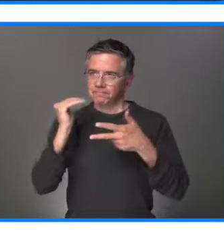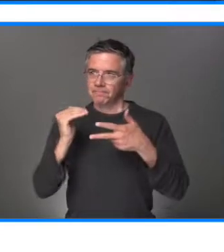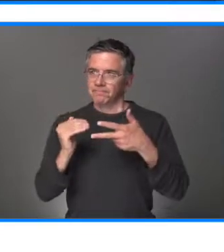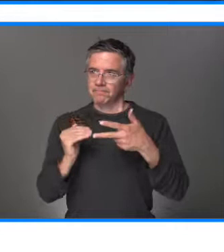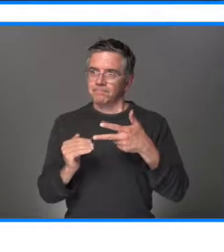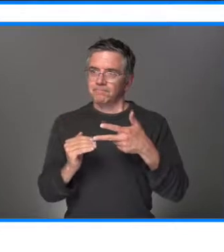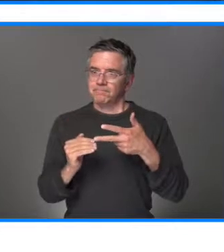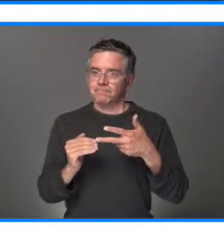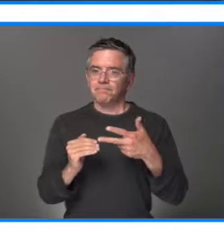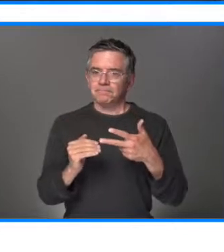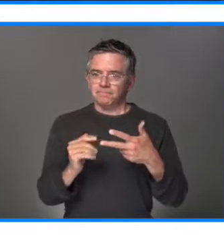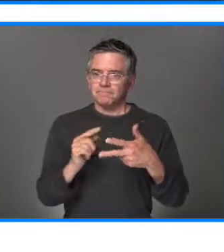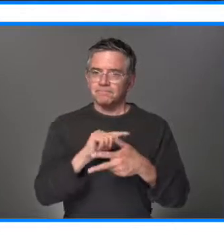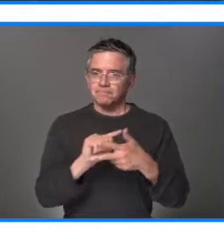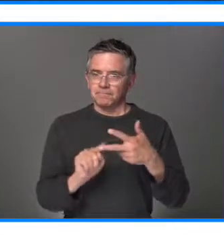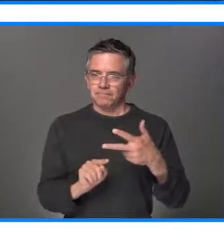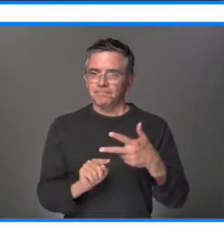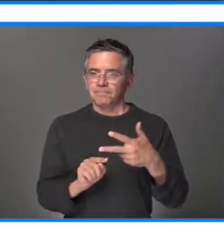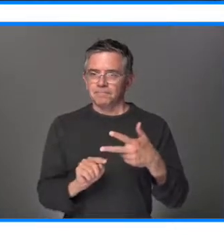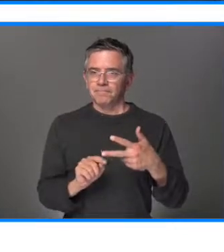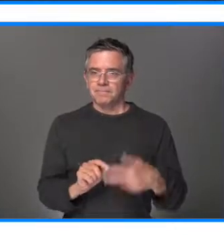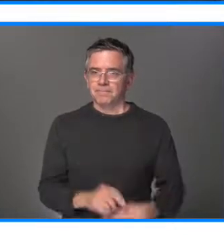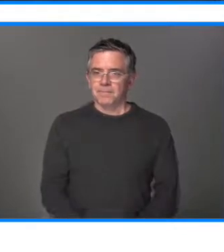at unitycarenw.org.